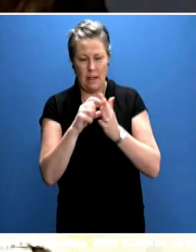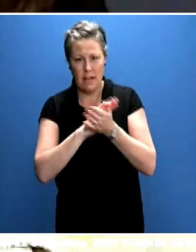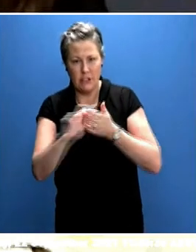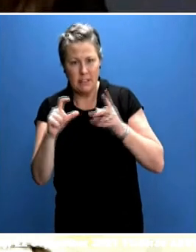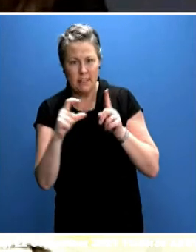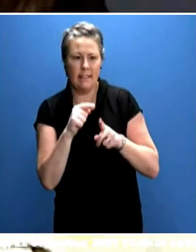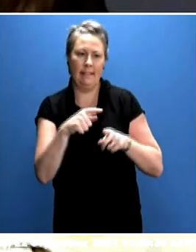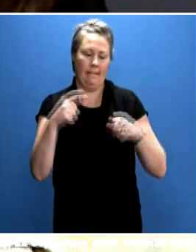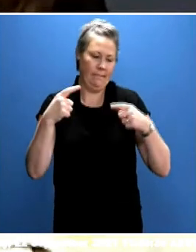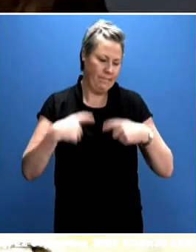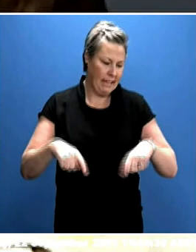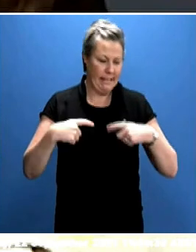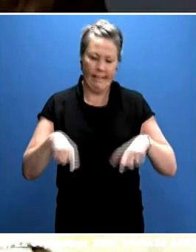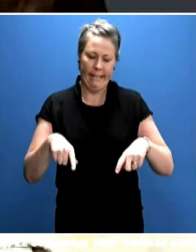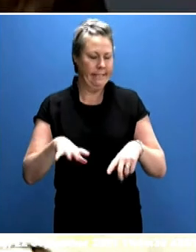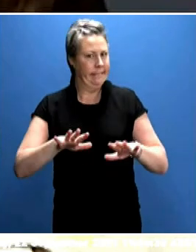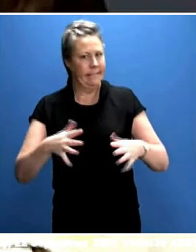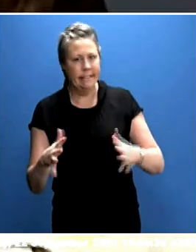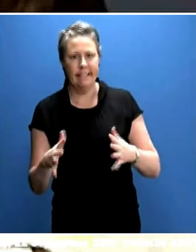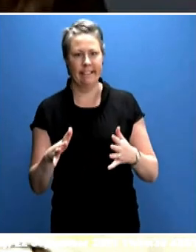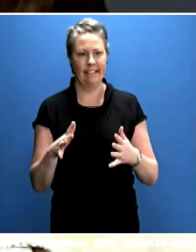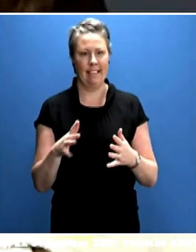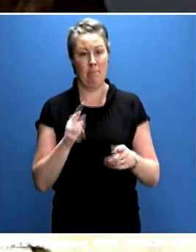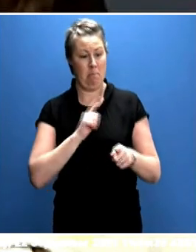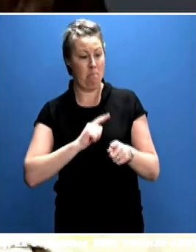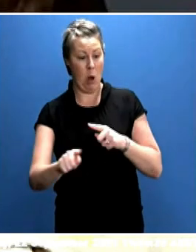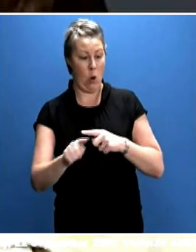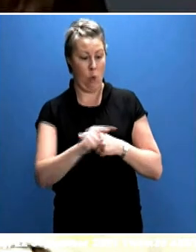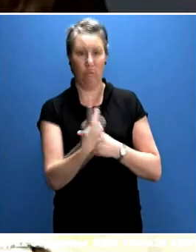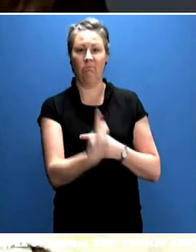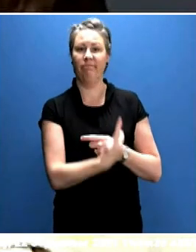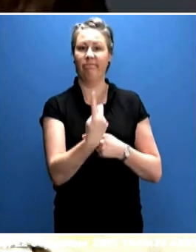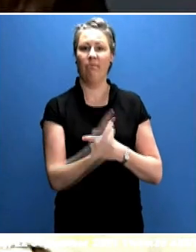He has welfare issues and he is without adult supervision or a carer in the community.